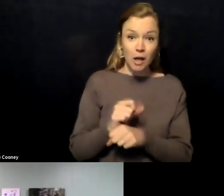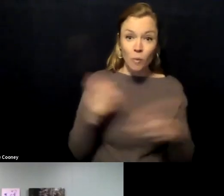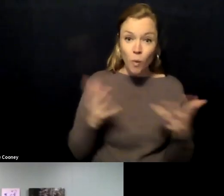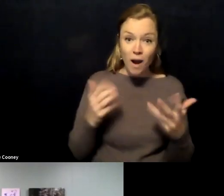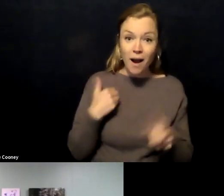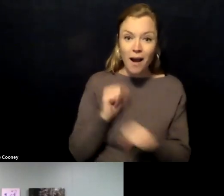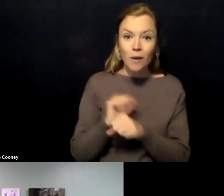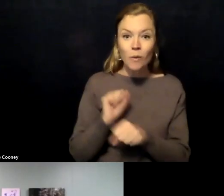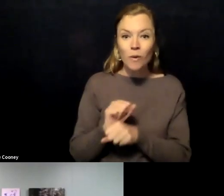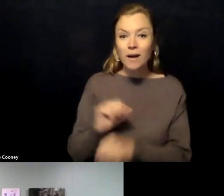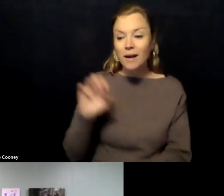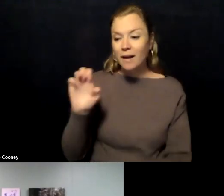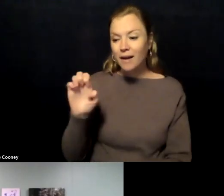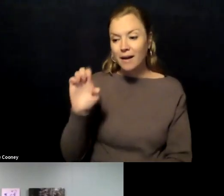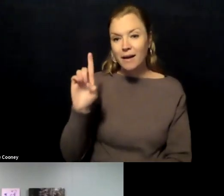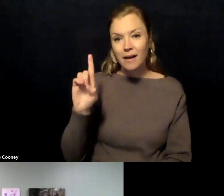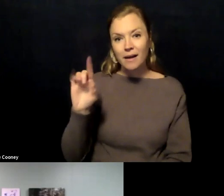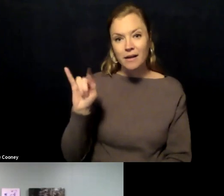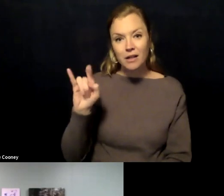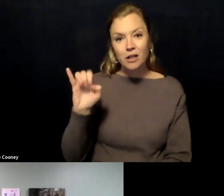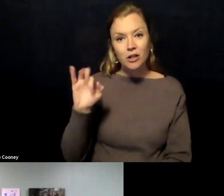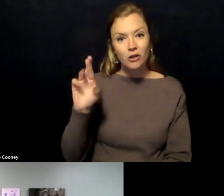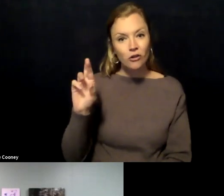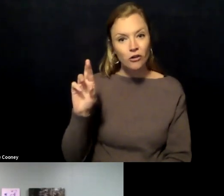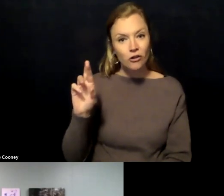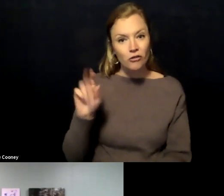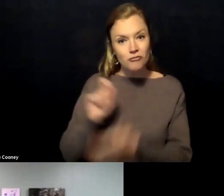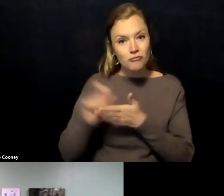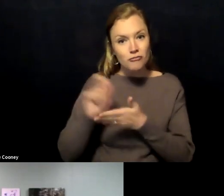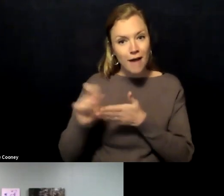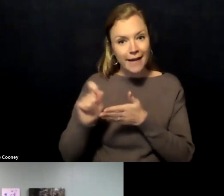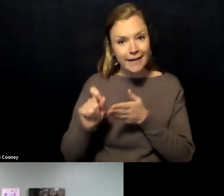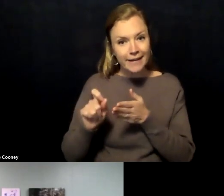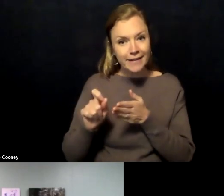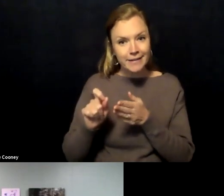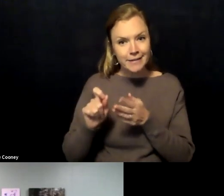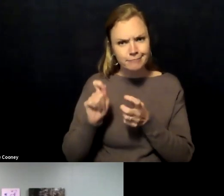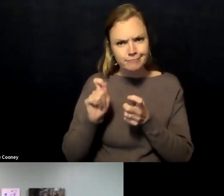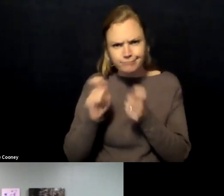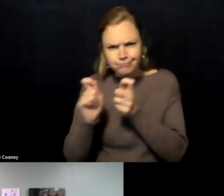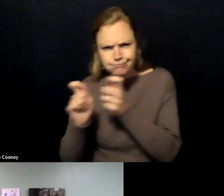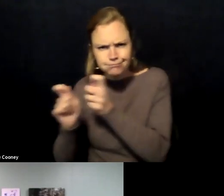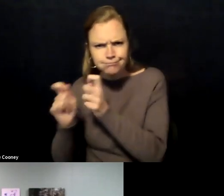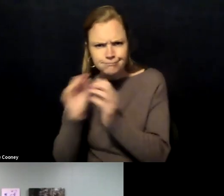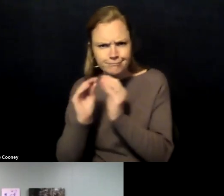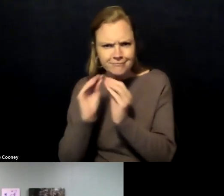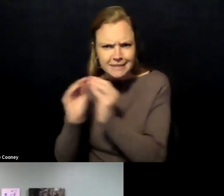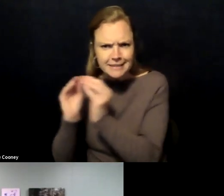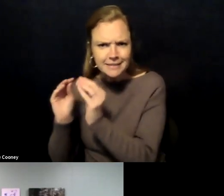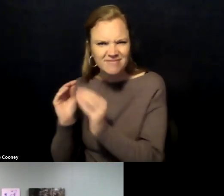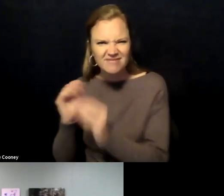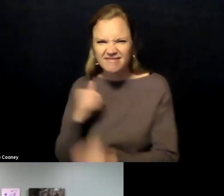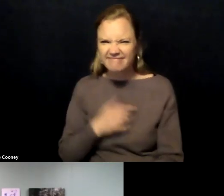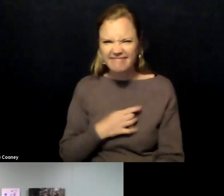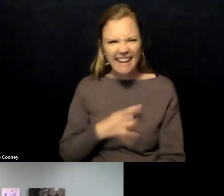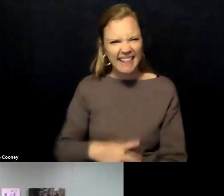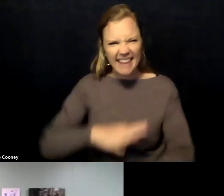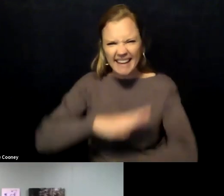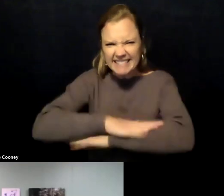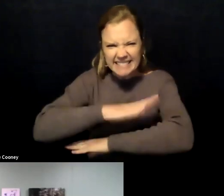and I never really enjoyed having a desk job. I like to be outside. I like to move